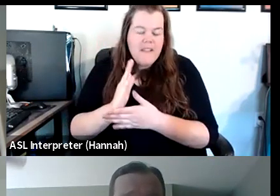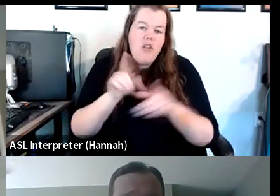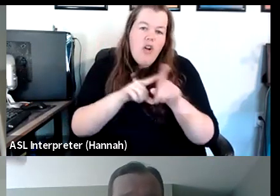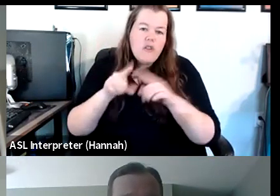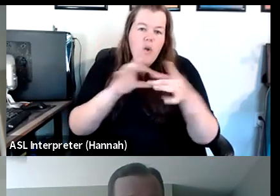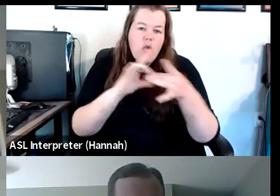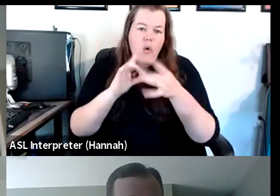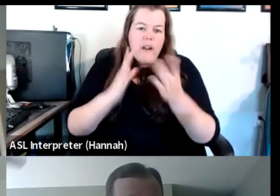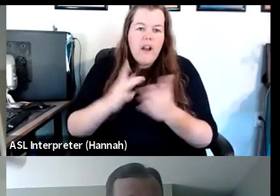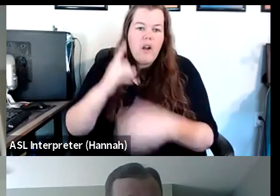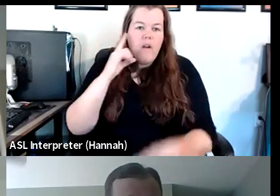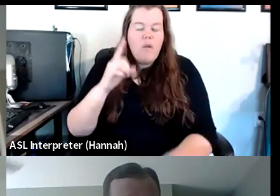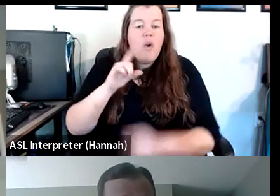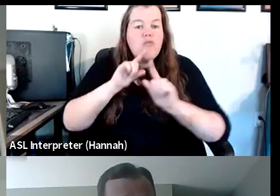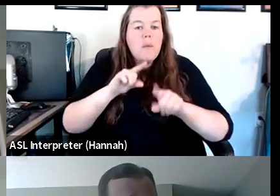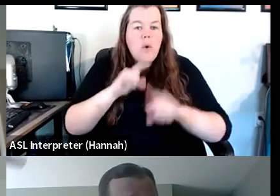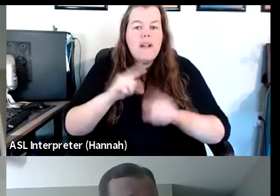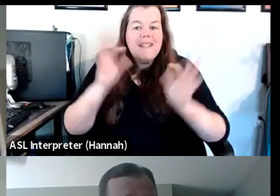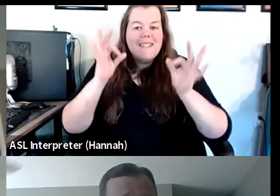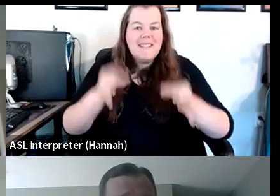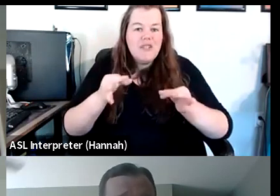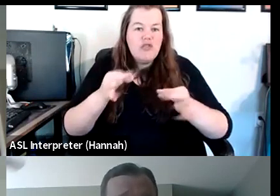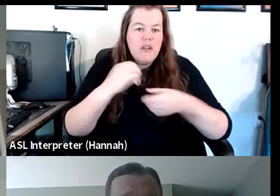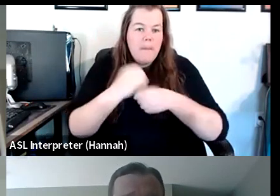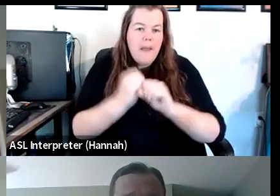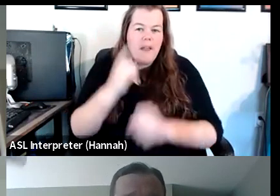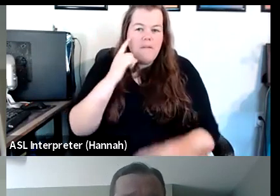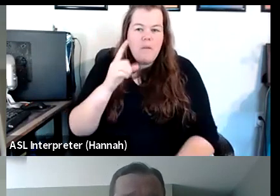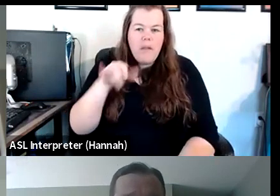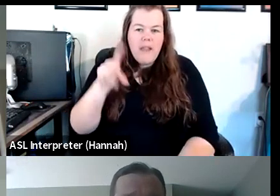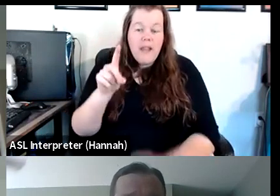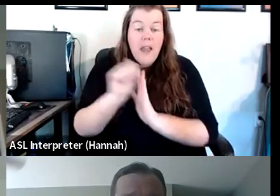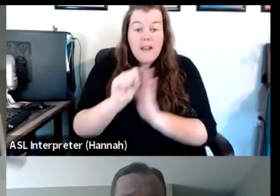Supported Decision-Making Indiana State Plan and I want to thank you all so much for being